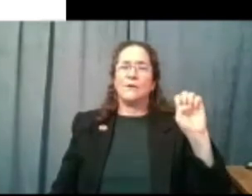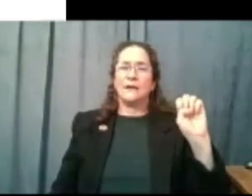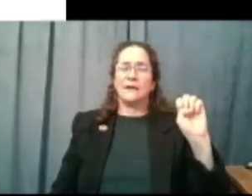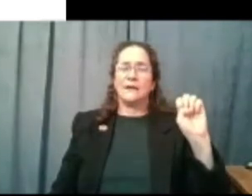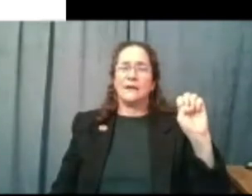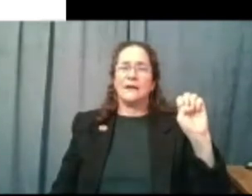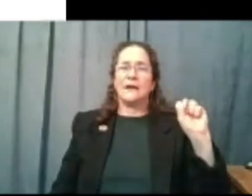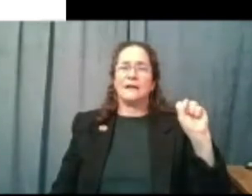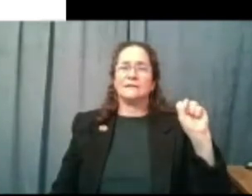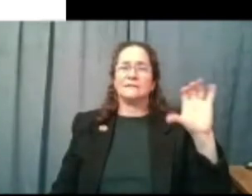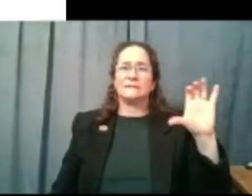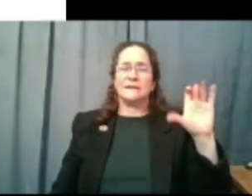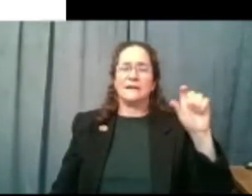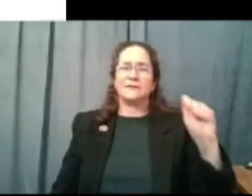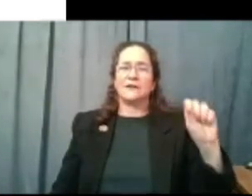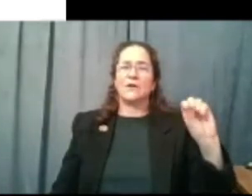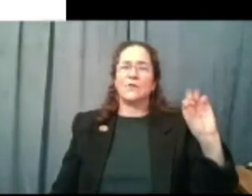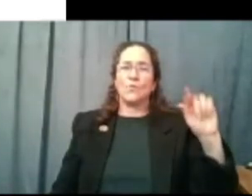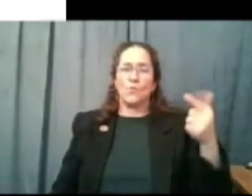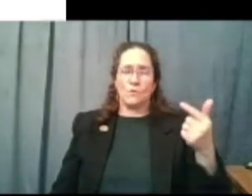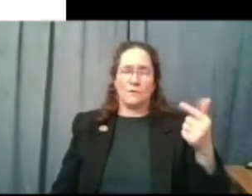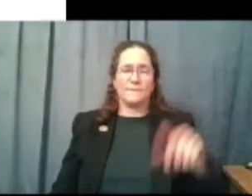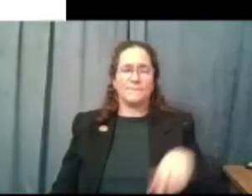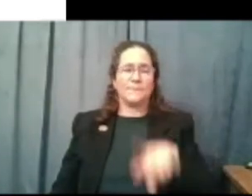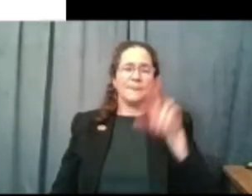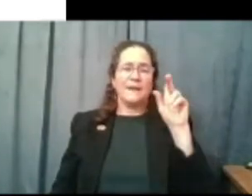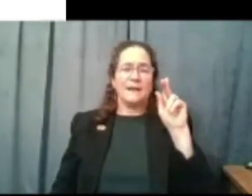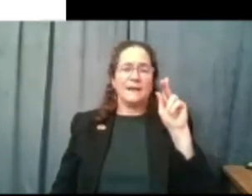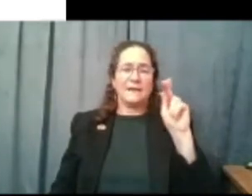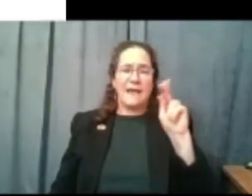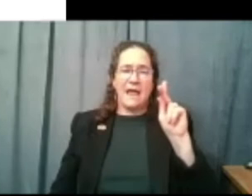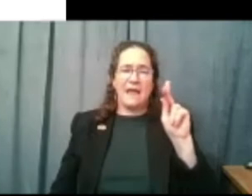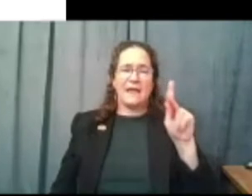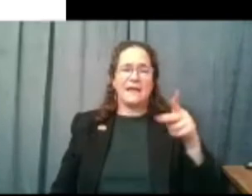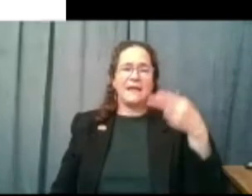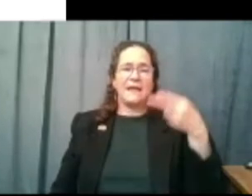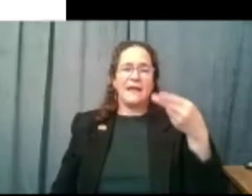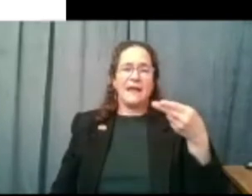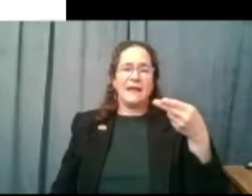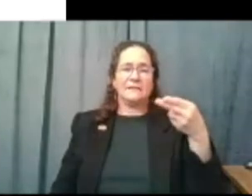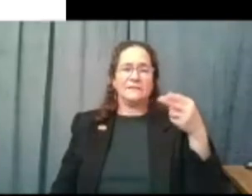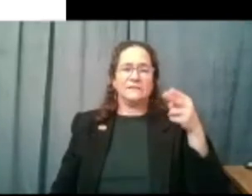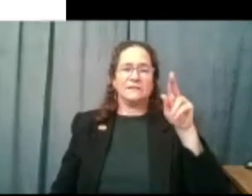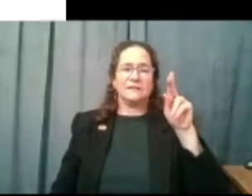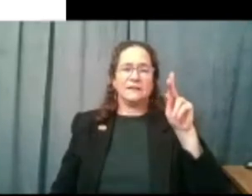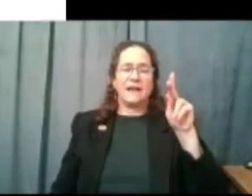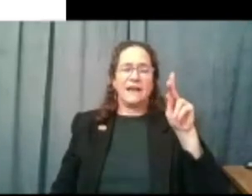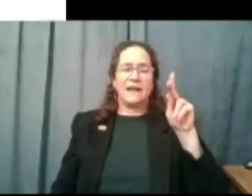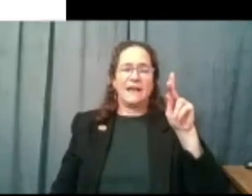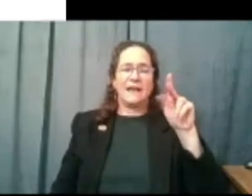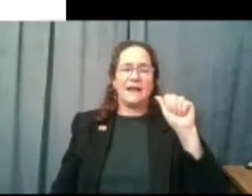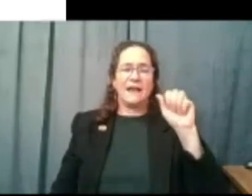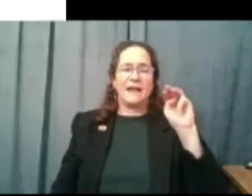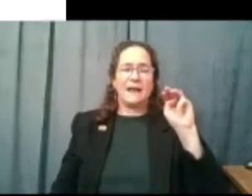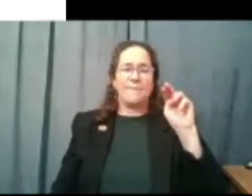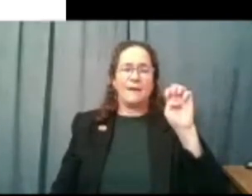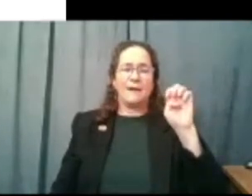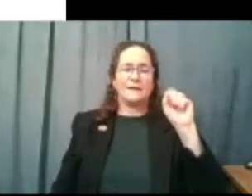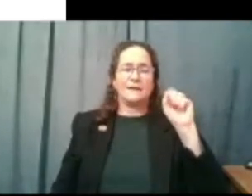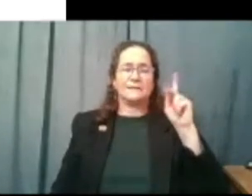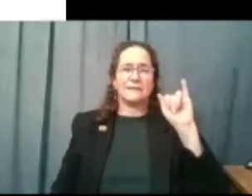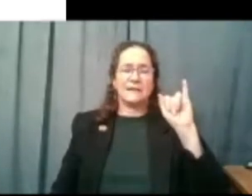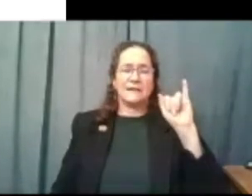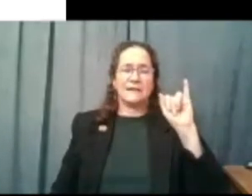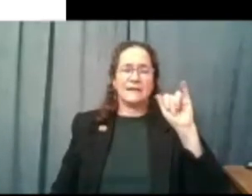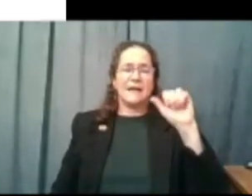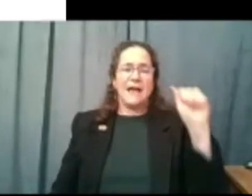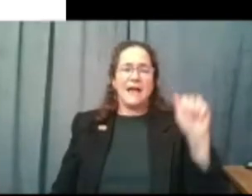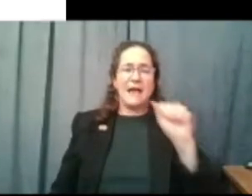Again, that's K H K A M E N S K I @ N C O E S C dot org.